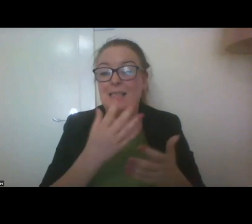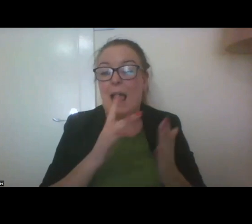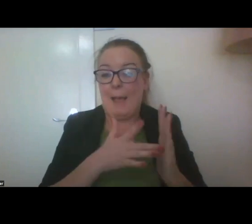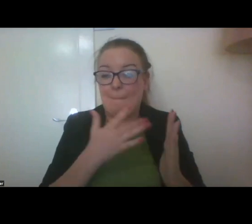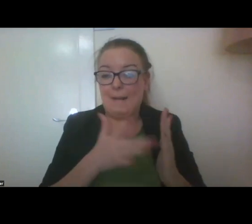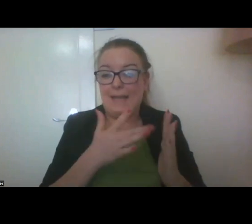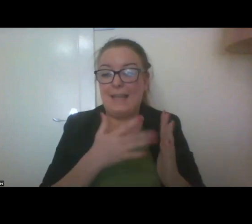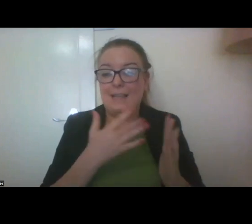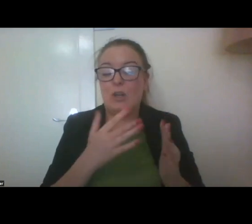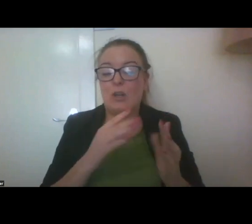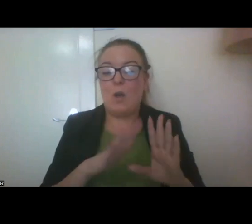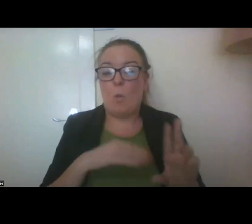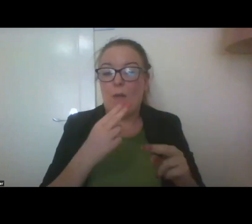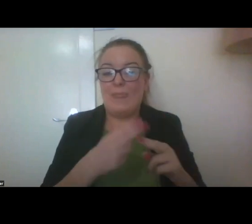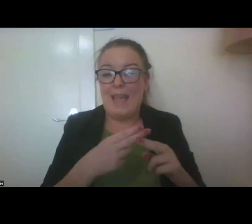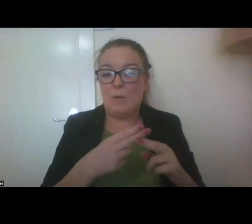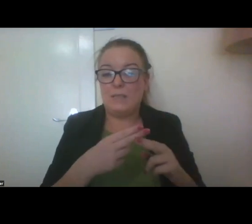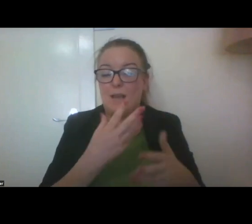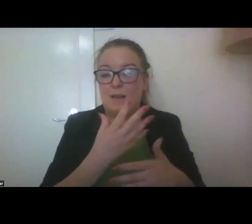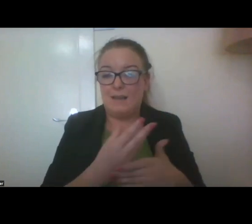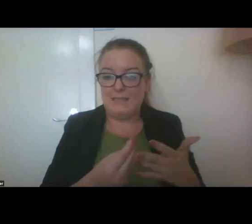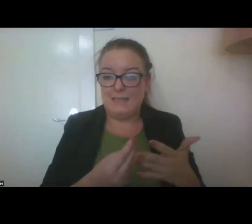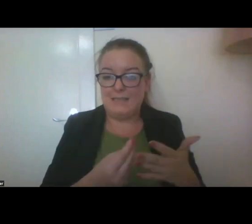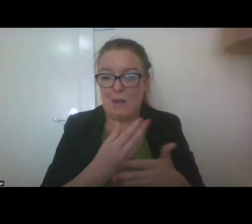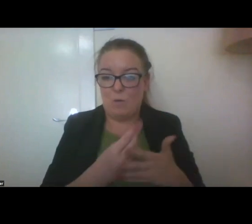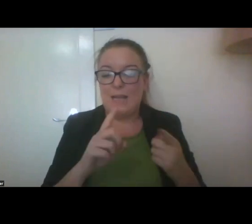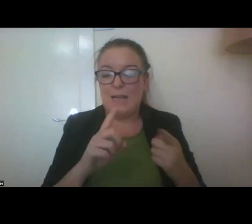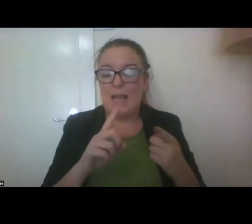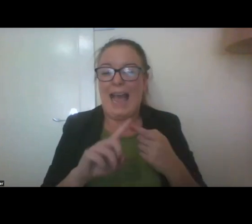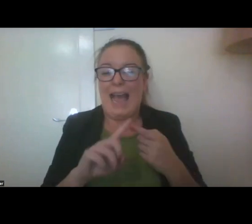but also being able to access the downloadable version of NaviLens.